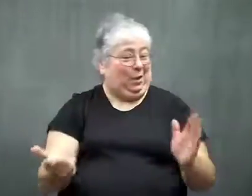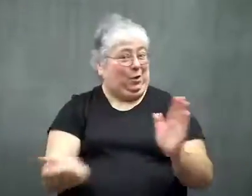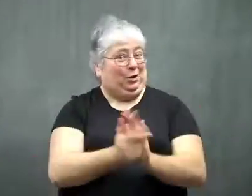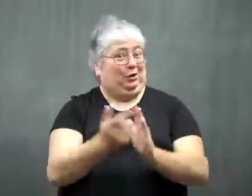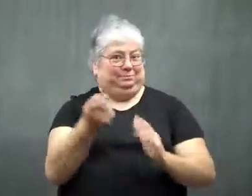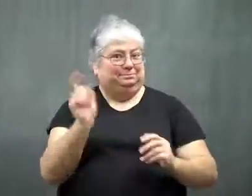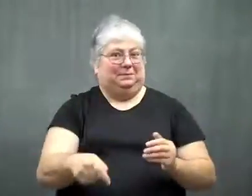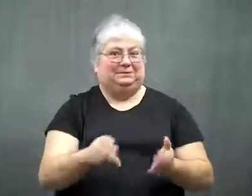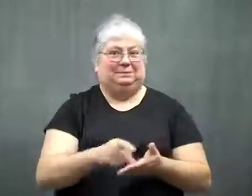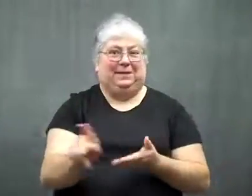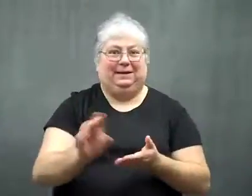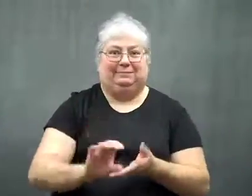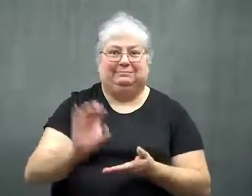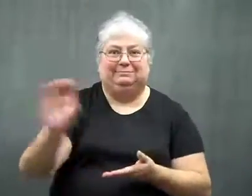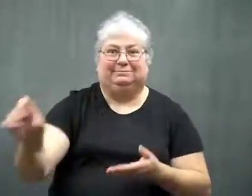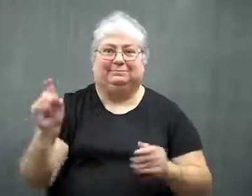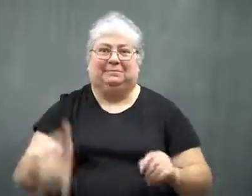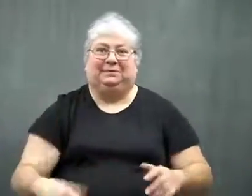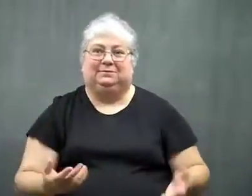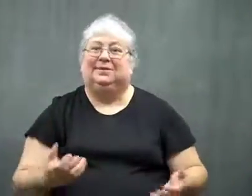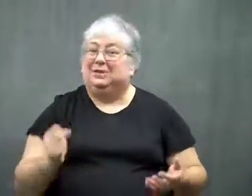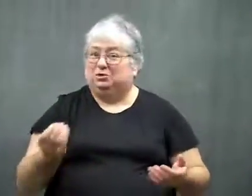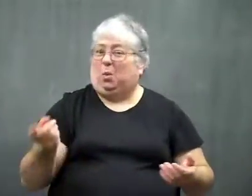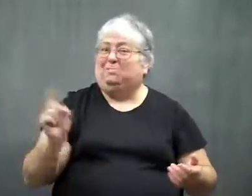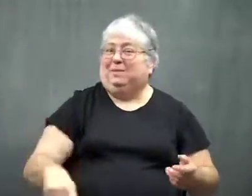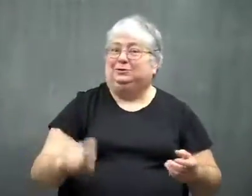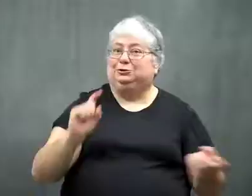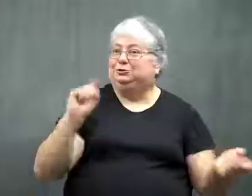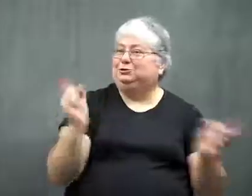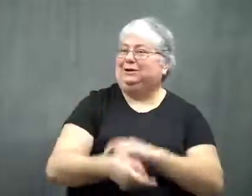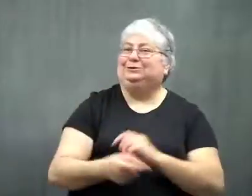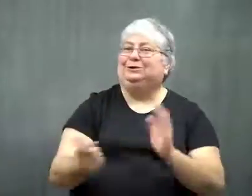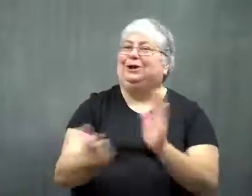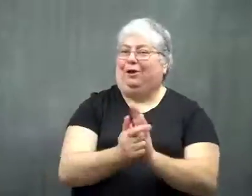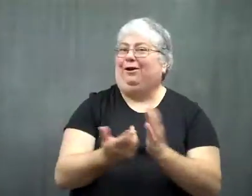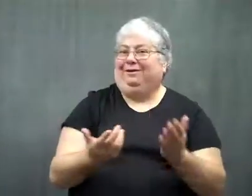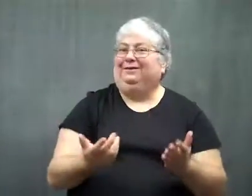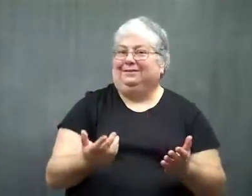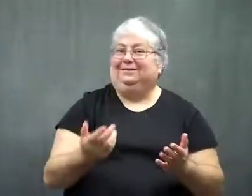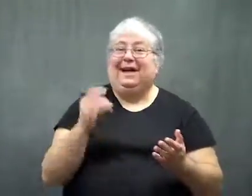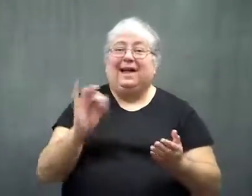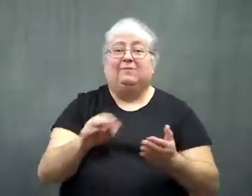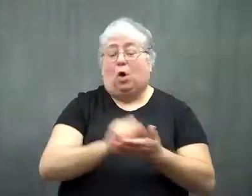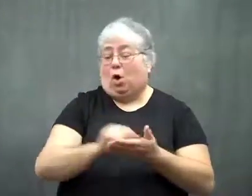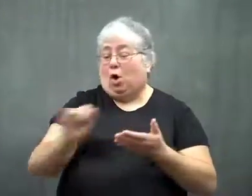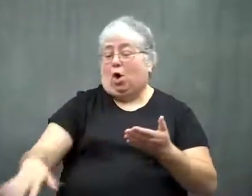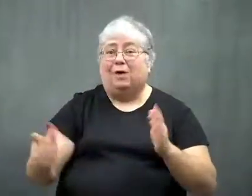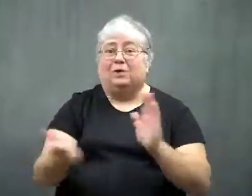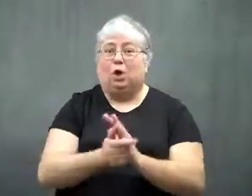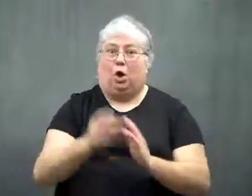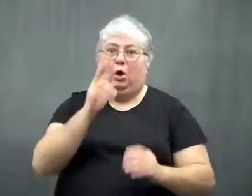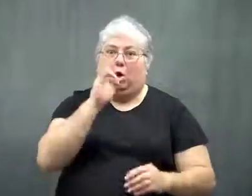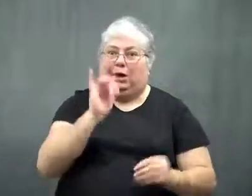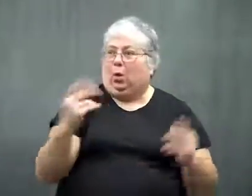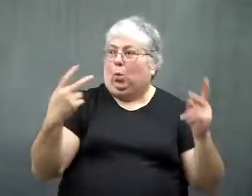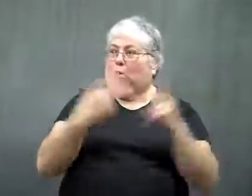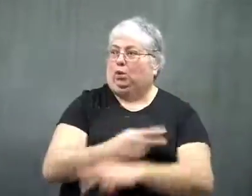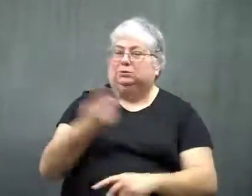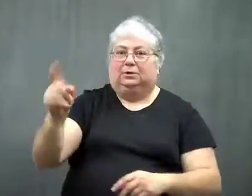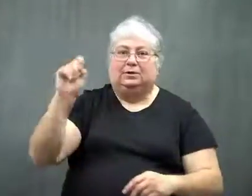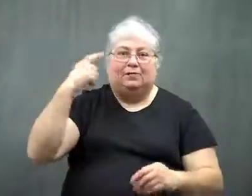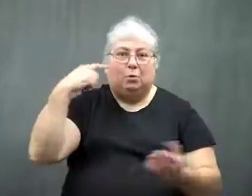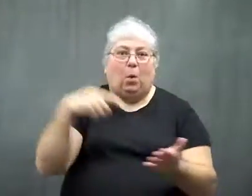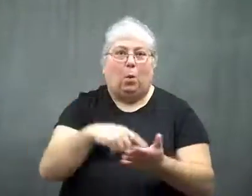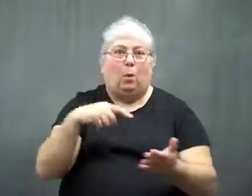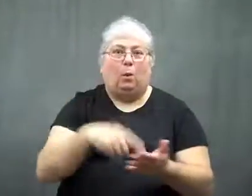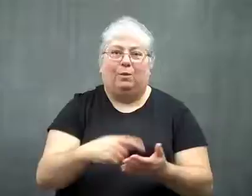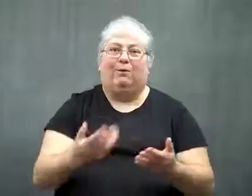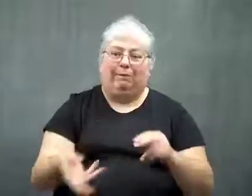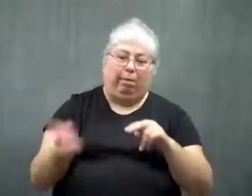So right now, under law, the payments must be made. The law has to be changed.